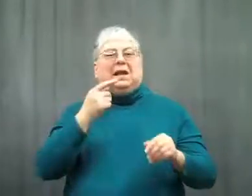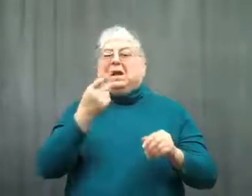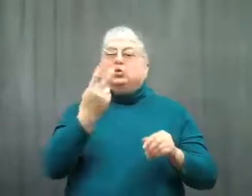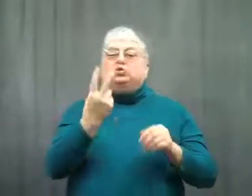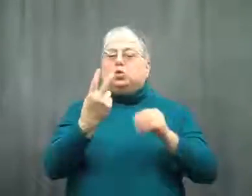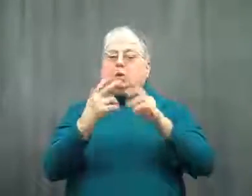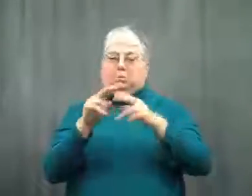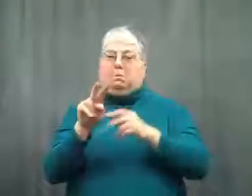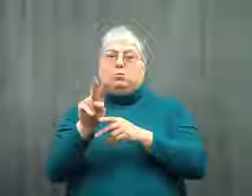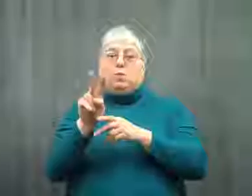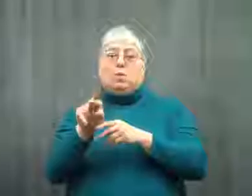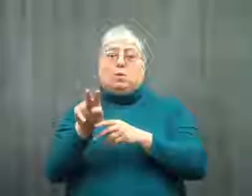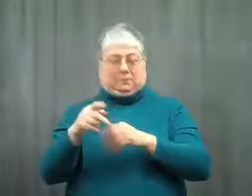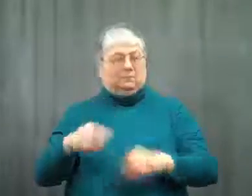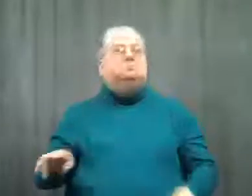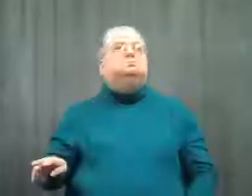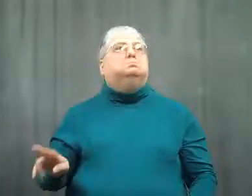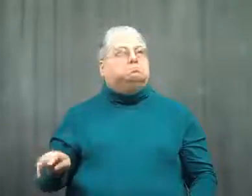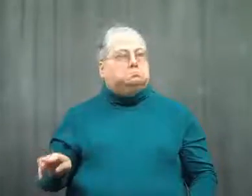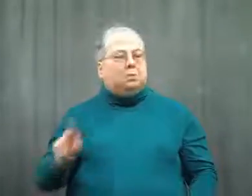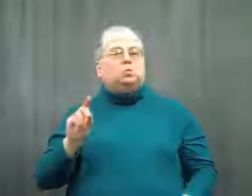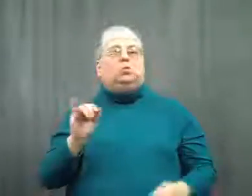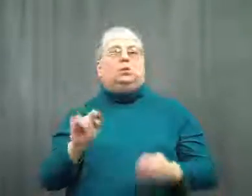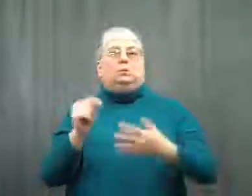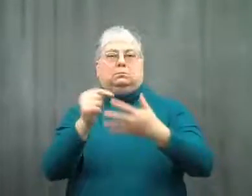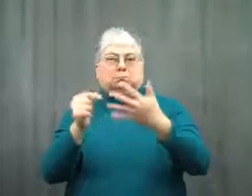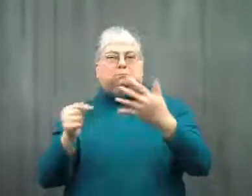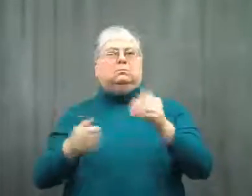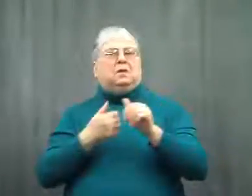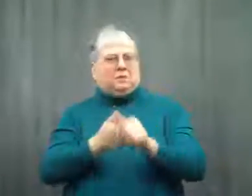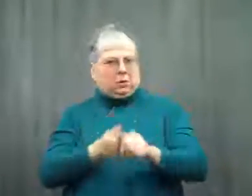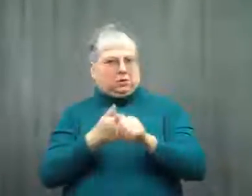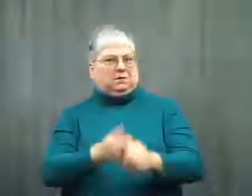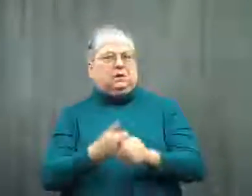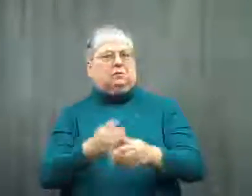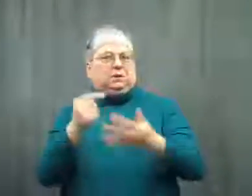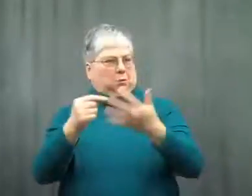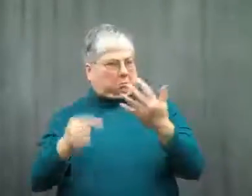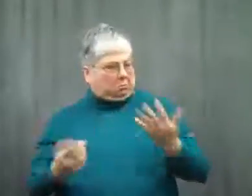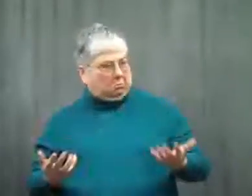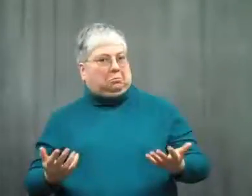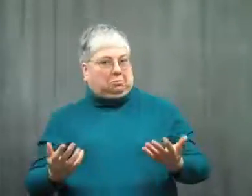She will move two fingers when asked, and so forth.